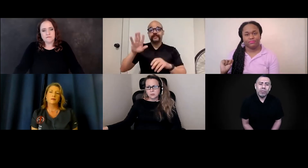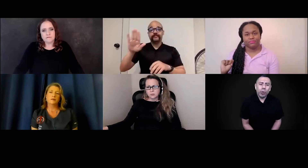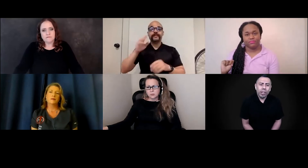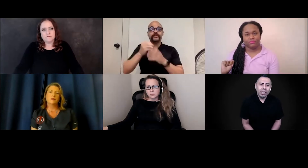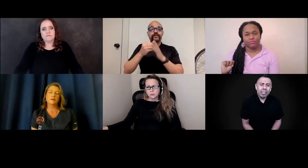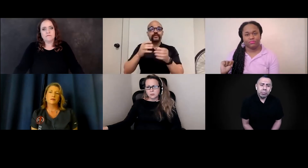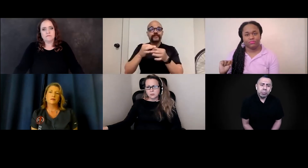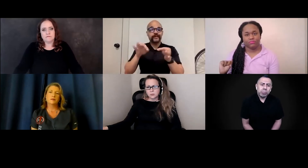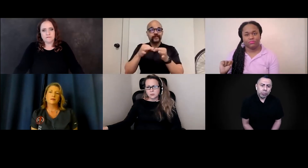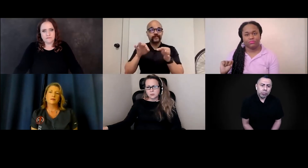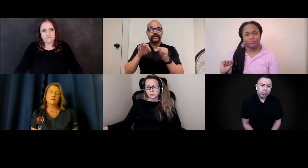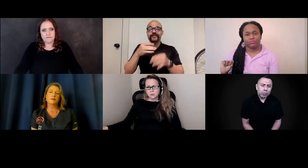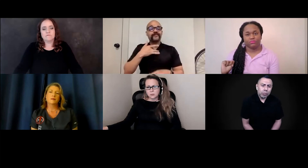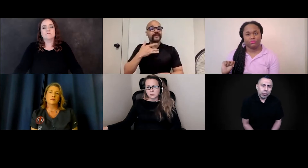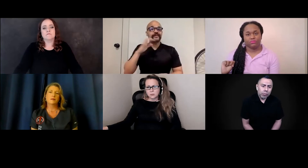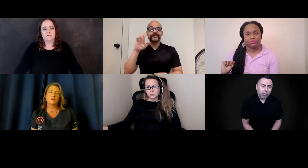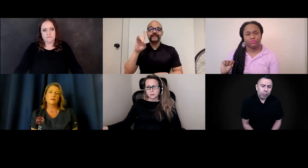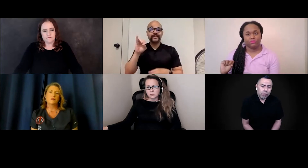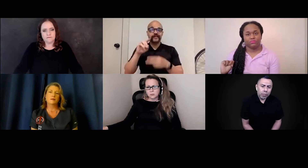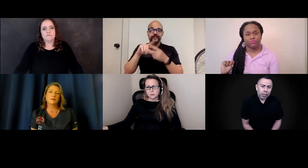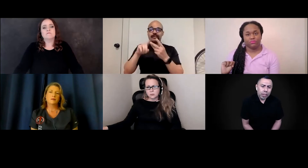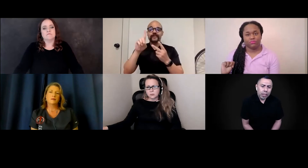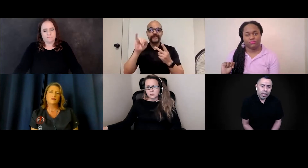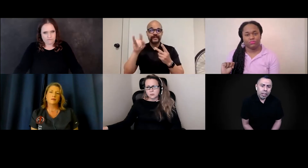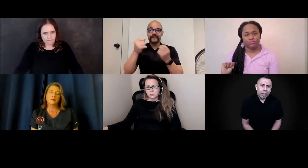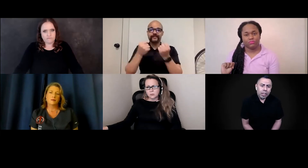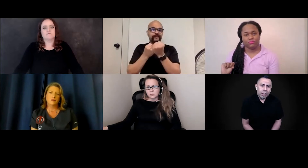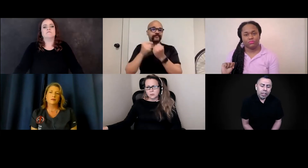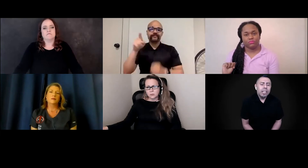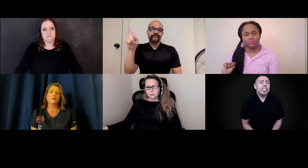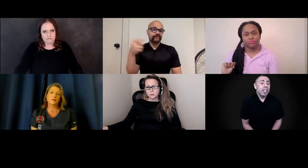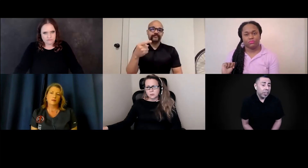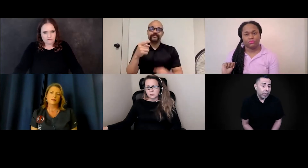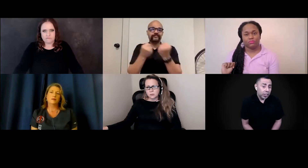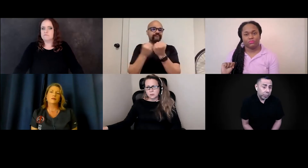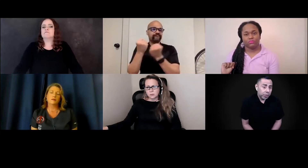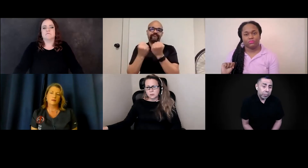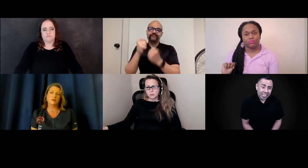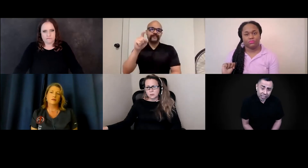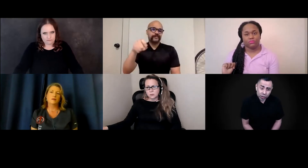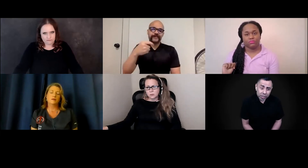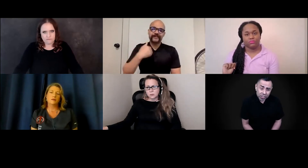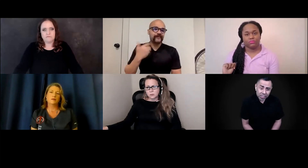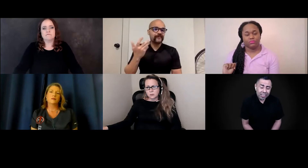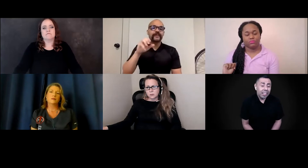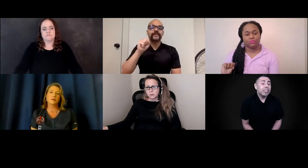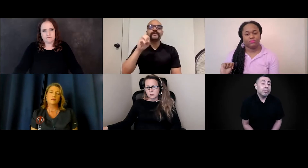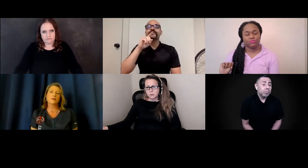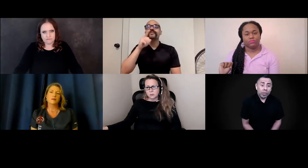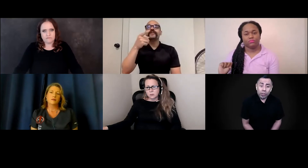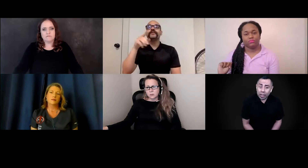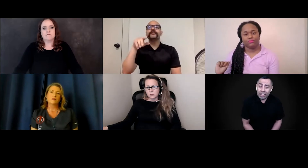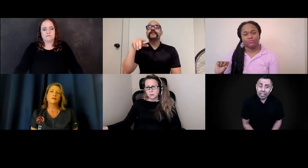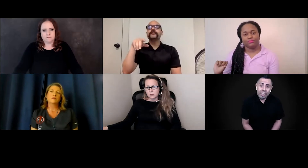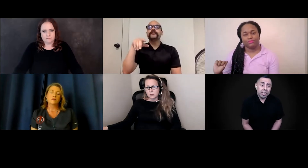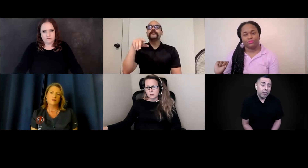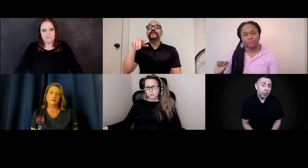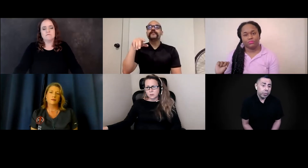And the reason for it is if a hearing interpreter makes that determination, the client needs